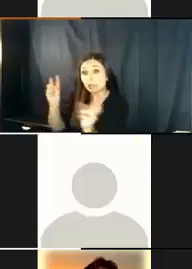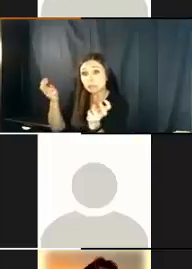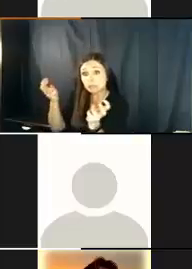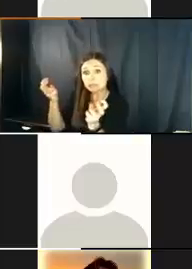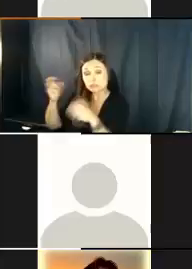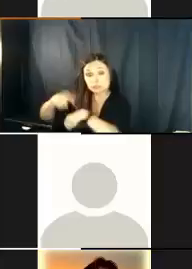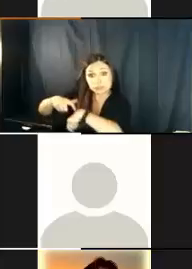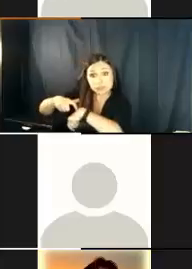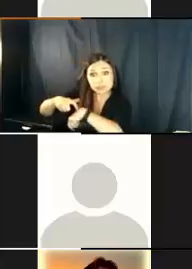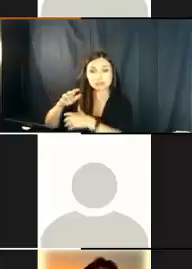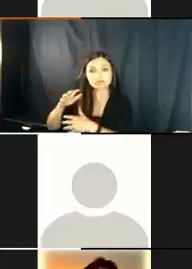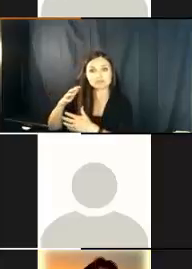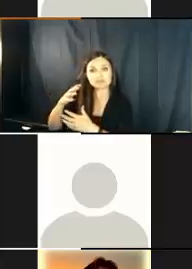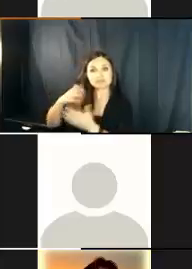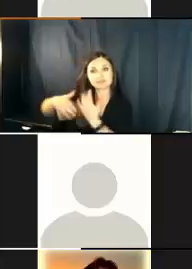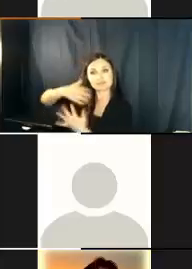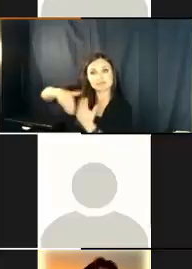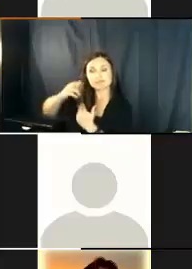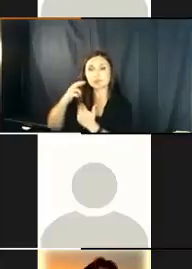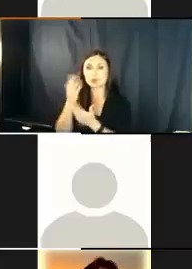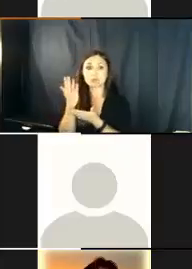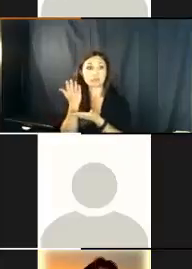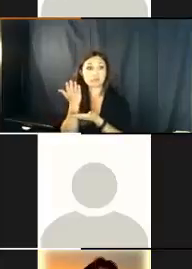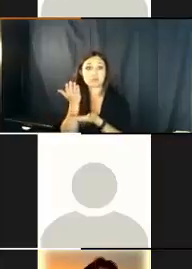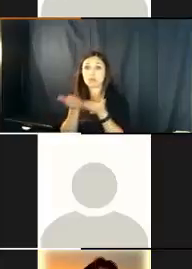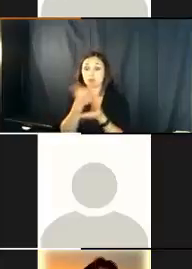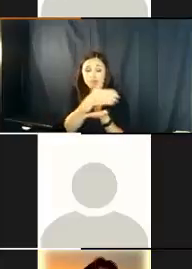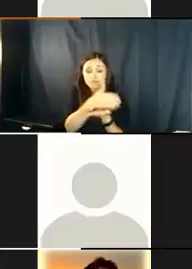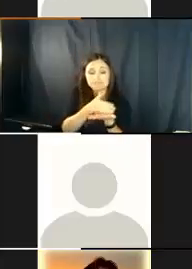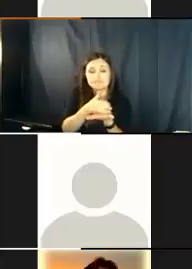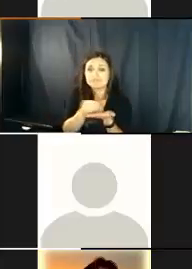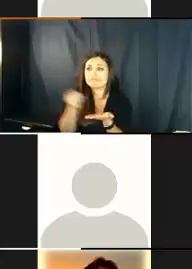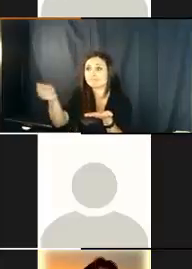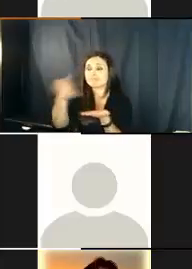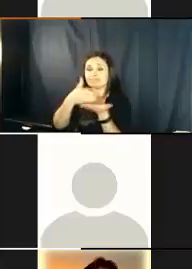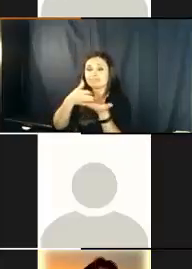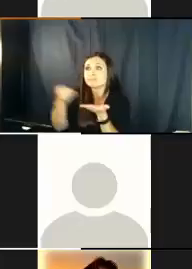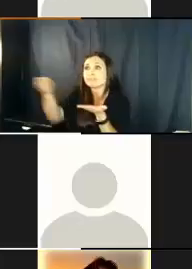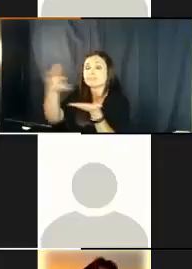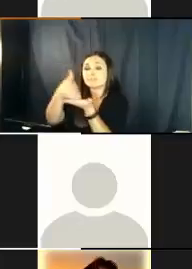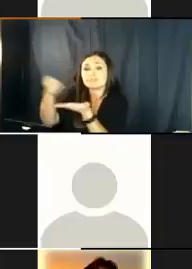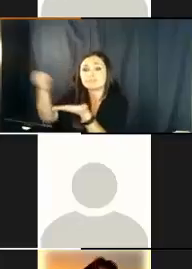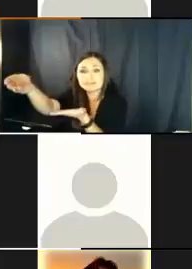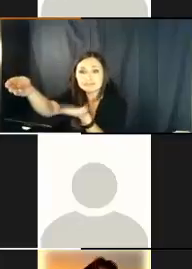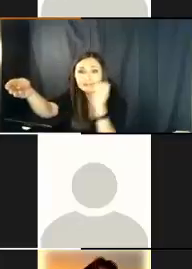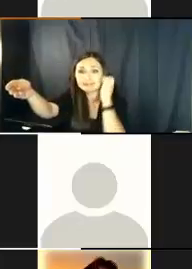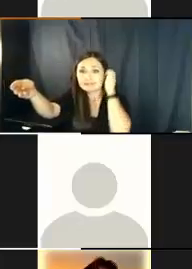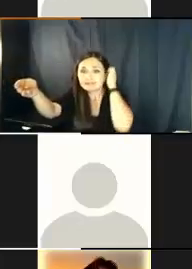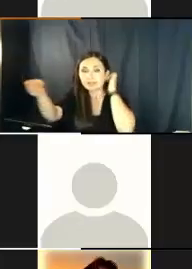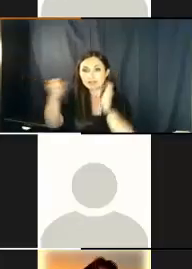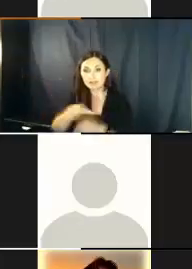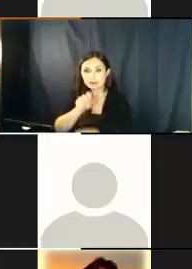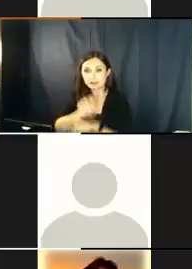It may be that they're having to turn in portions of the the assignments you know.